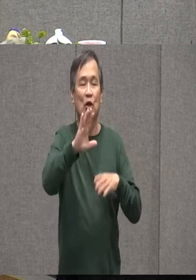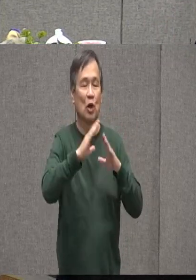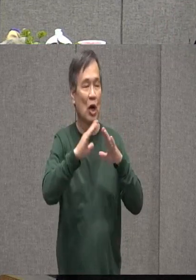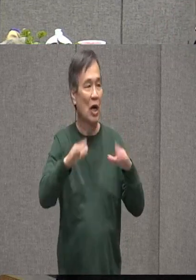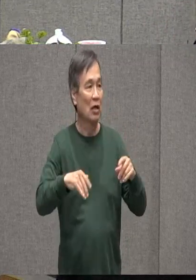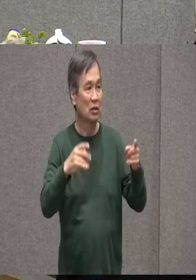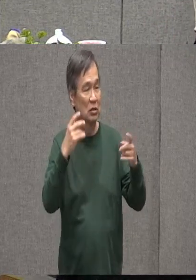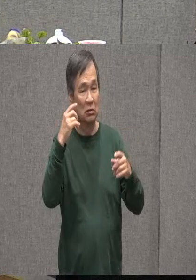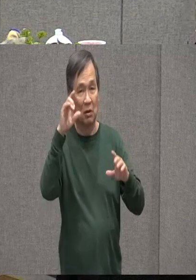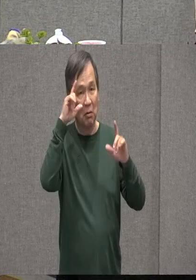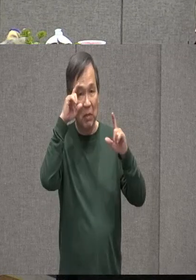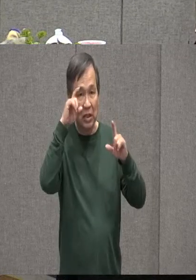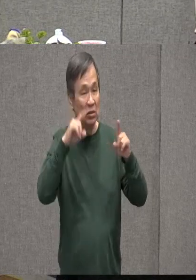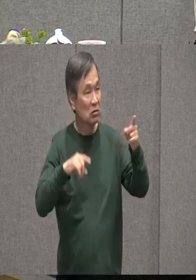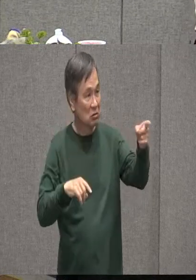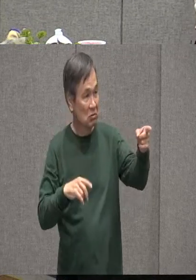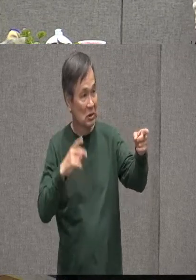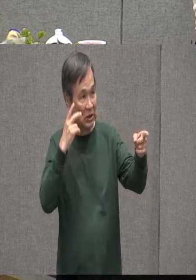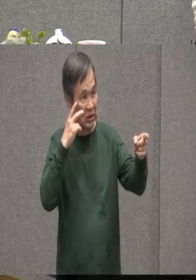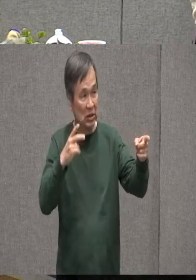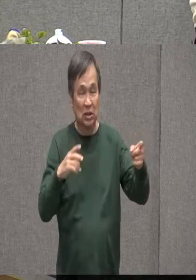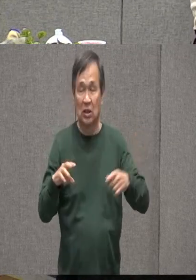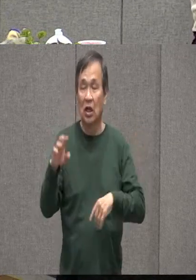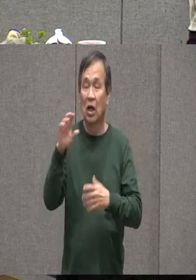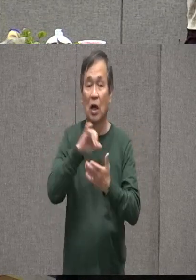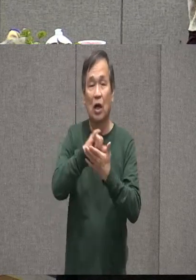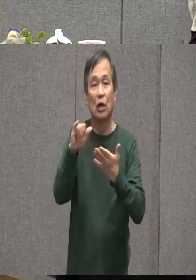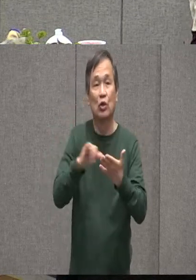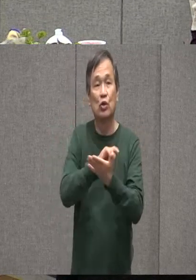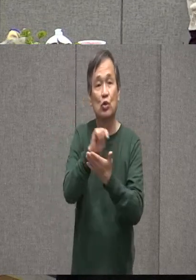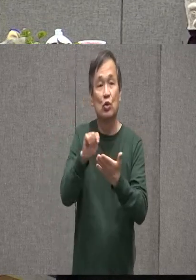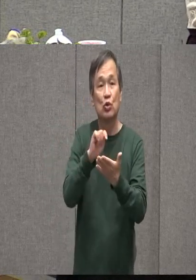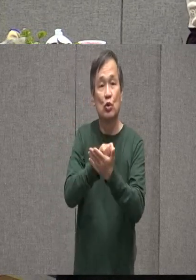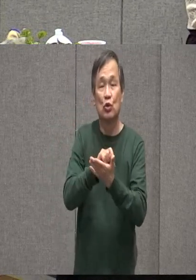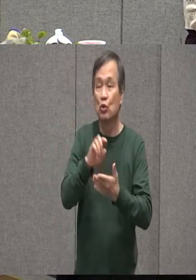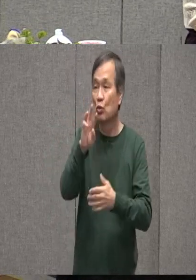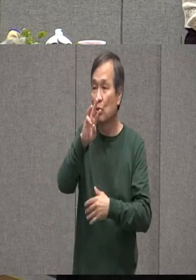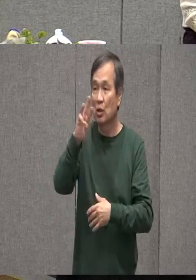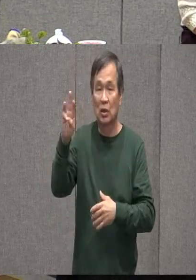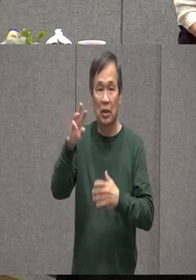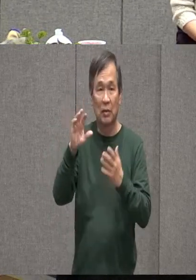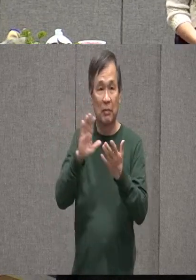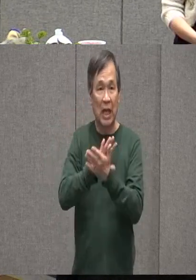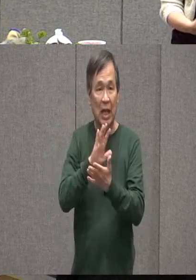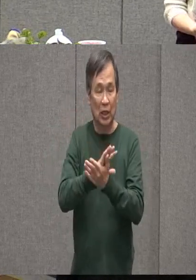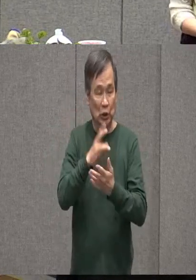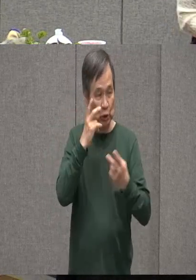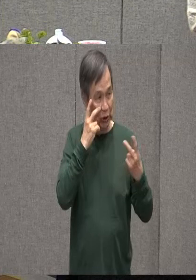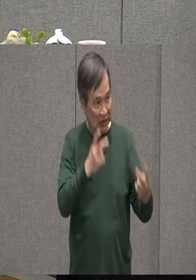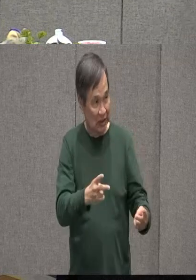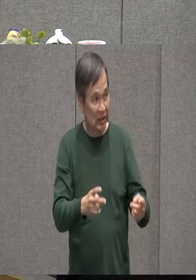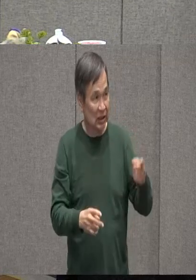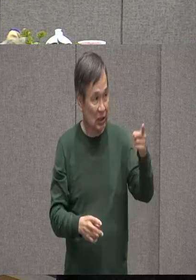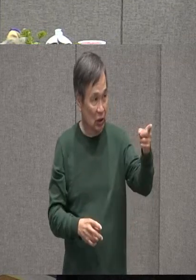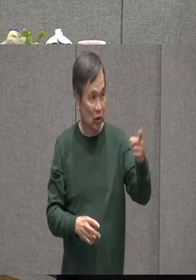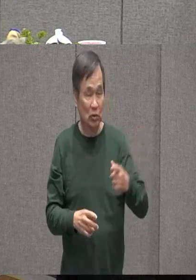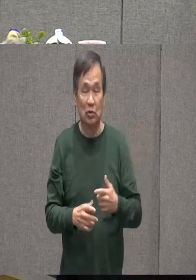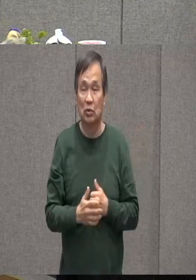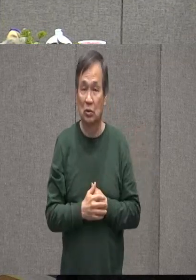and I'm pretty sure they're available on the YouTube channel so you can re-look at some of these material lists if that's something you want to use.